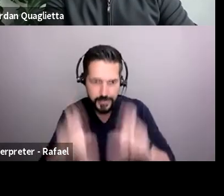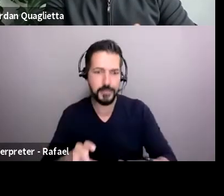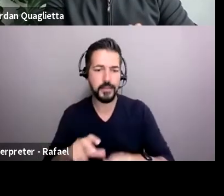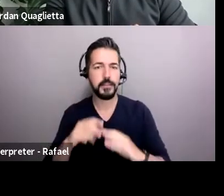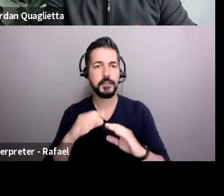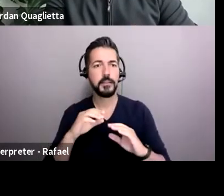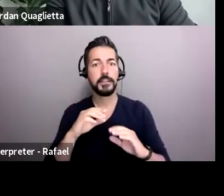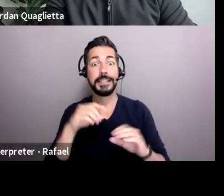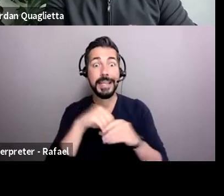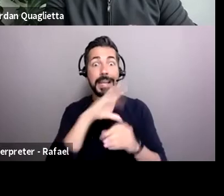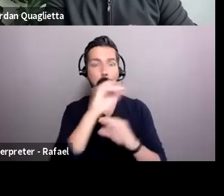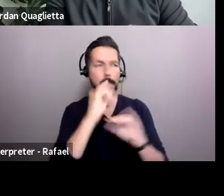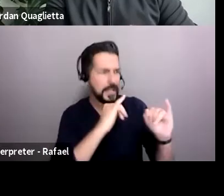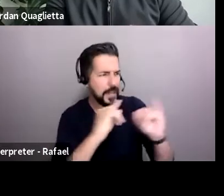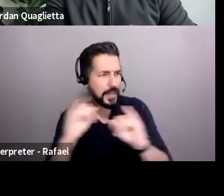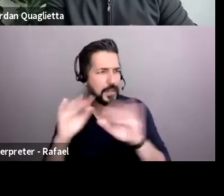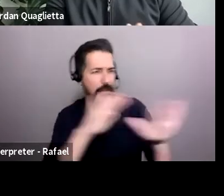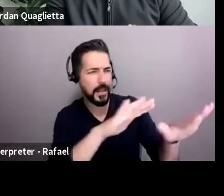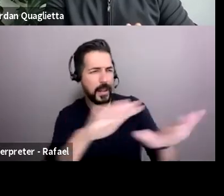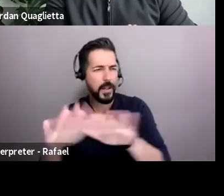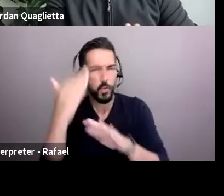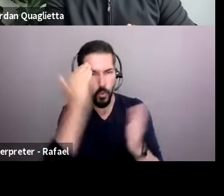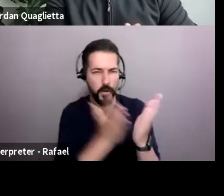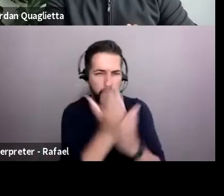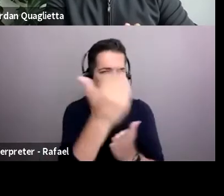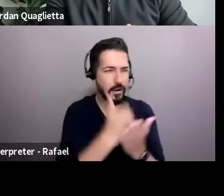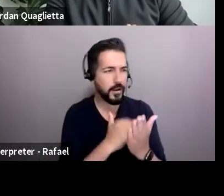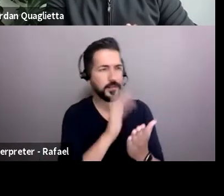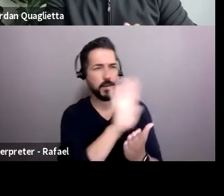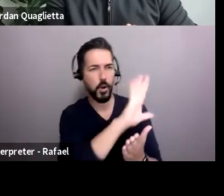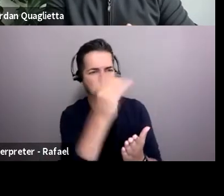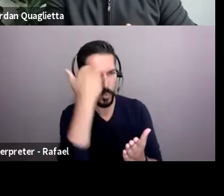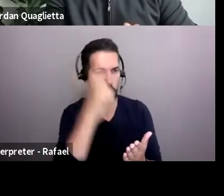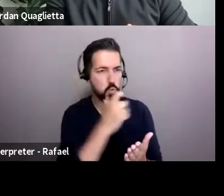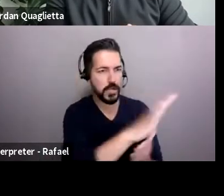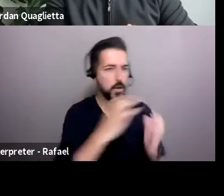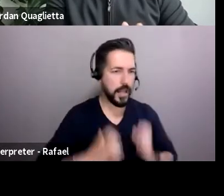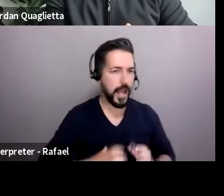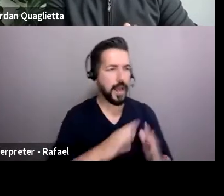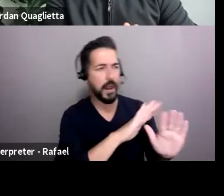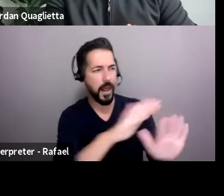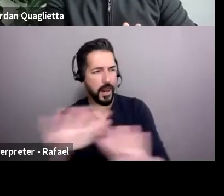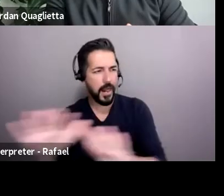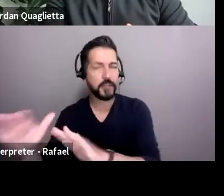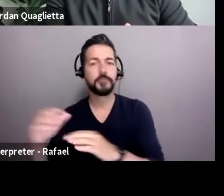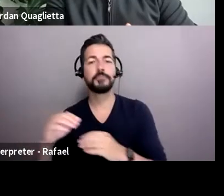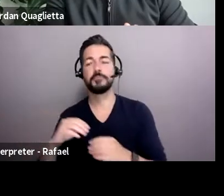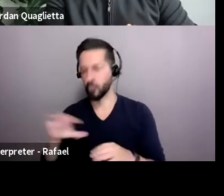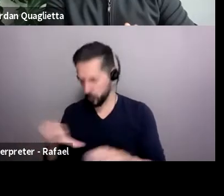company and you get to know everything about what they do and their audiences, and you do the work and you hand it over and you put it on a desk and that's it.